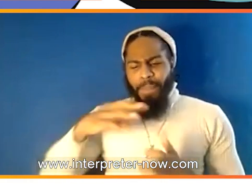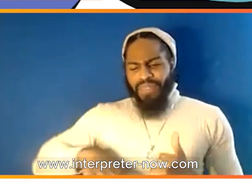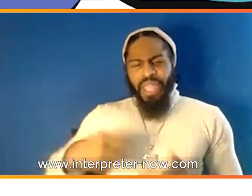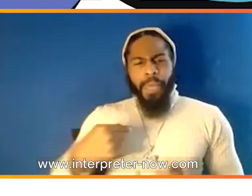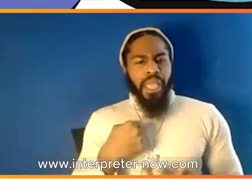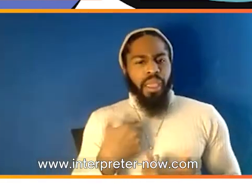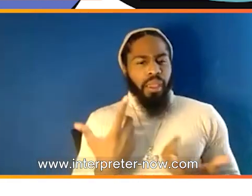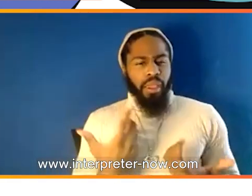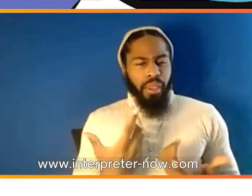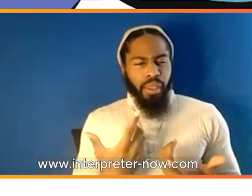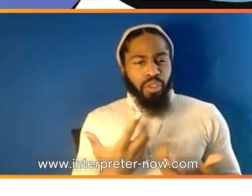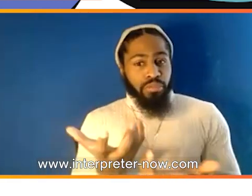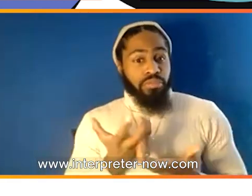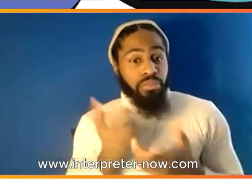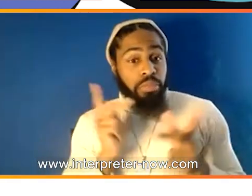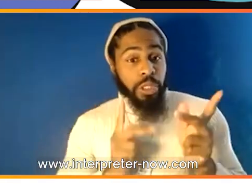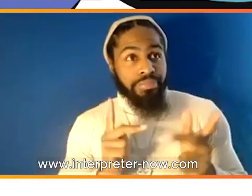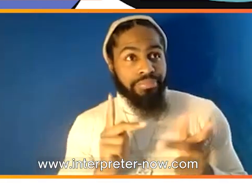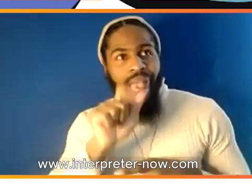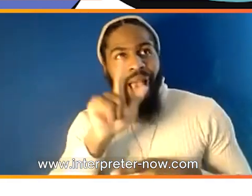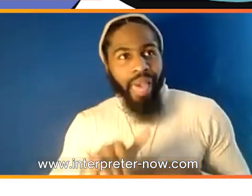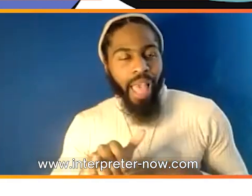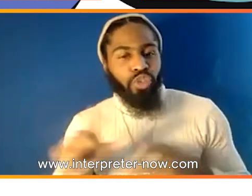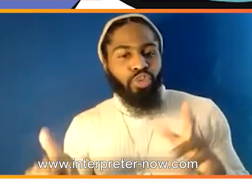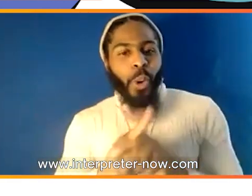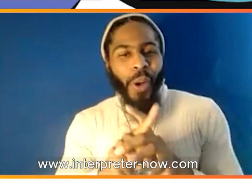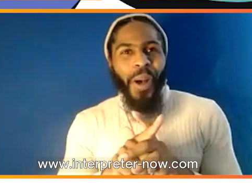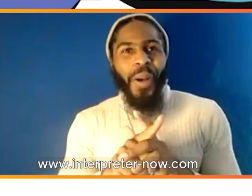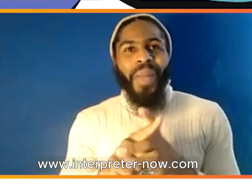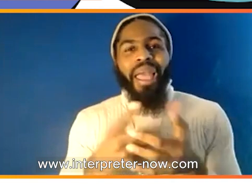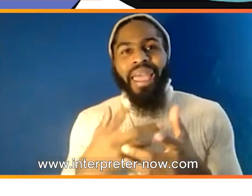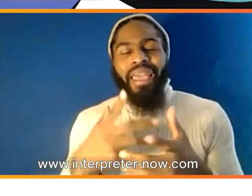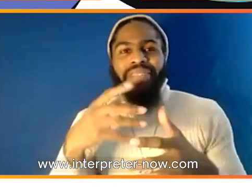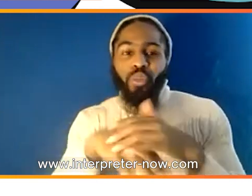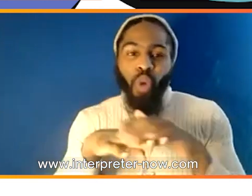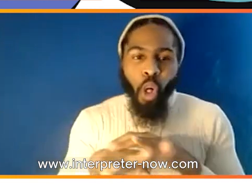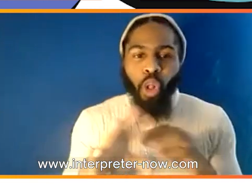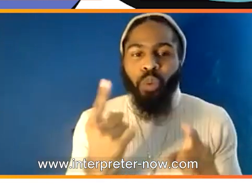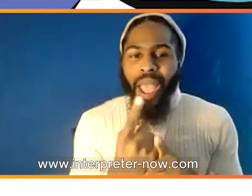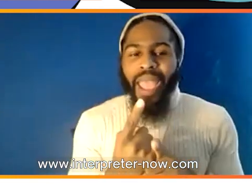you want allies to become enrolled in your allyship programs, and you need the message